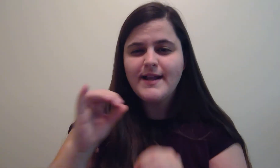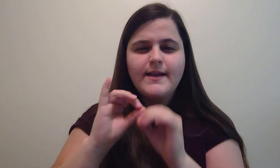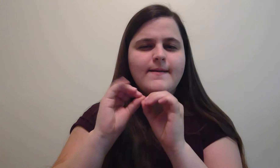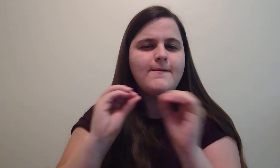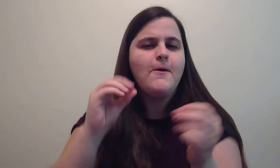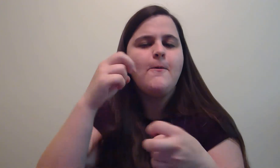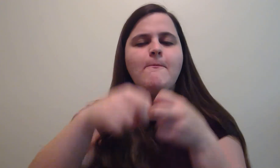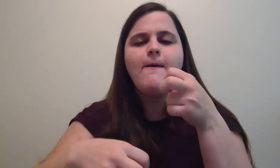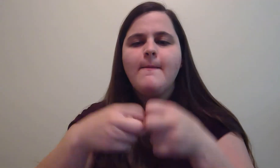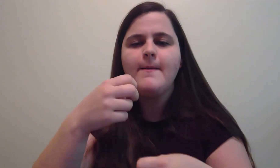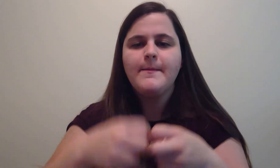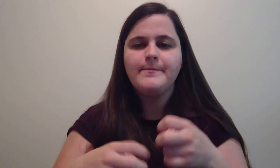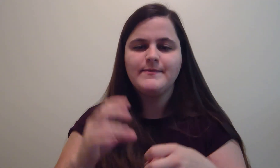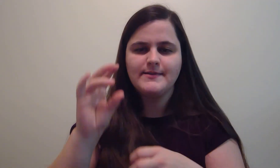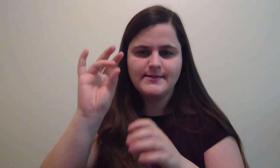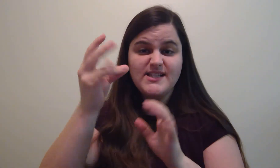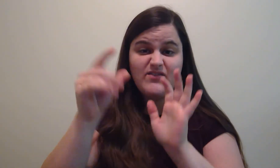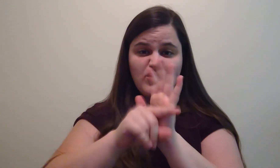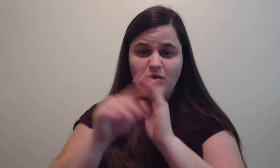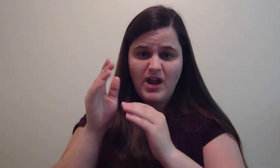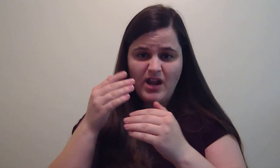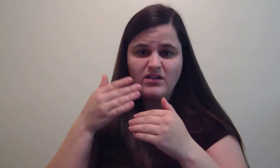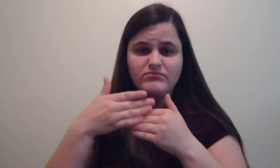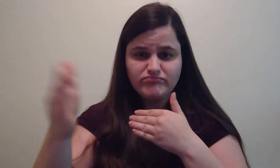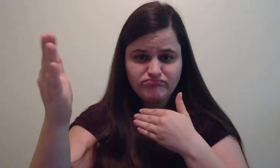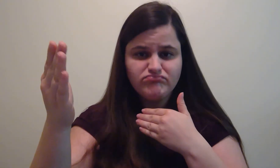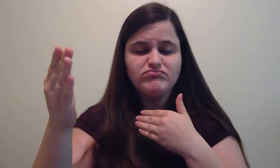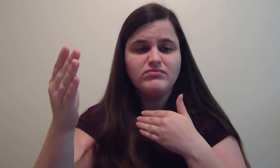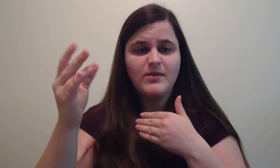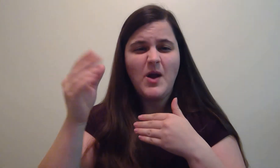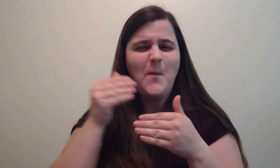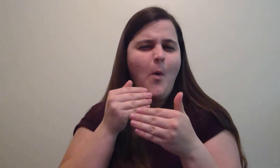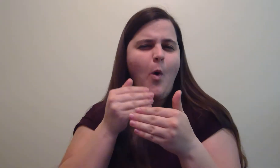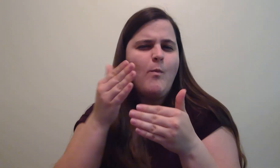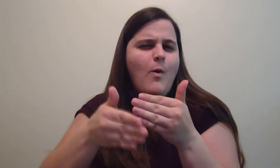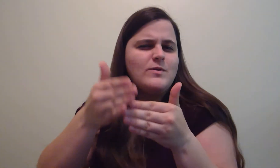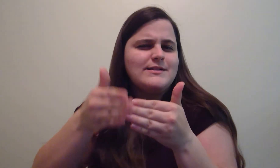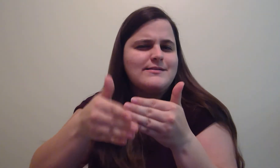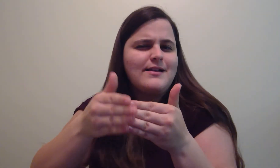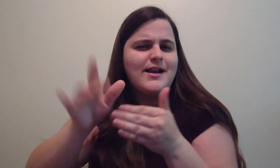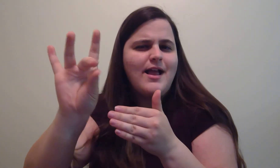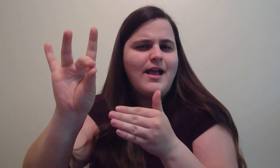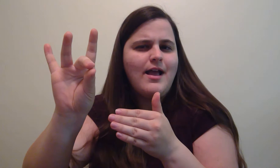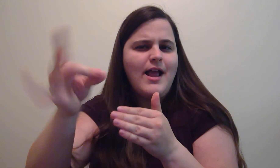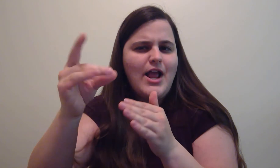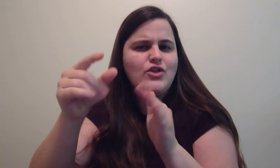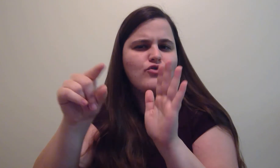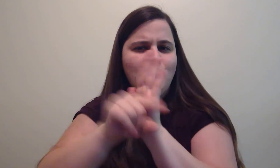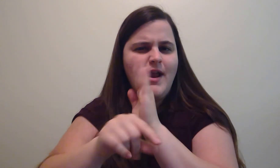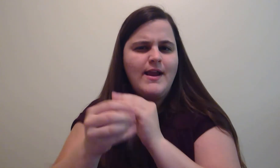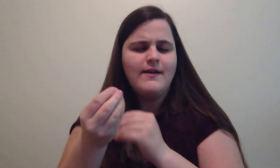No Juli, no problem. And that, my friend, took care of the rest of the seventh grade and almost all of it, too,